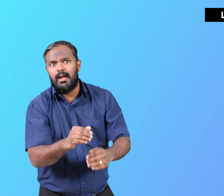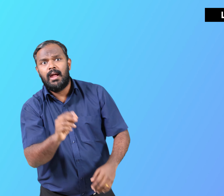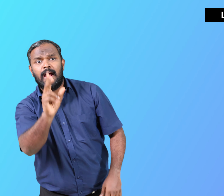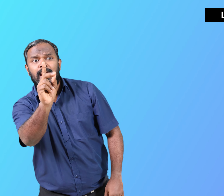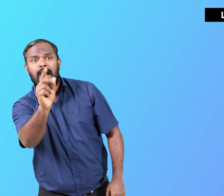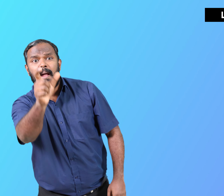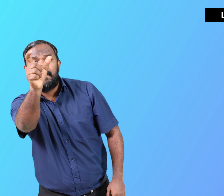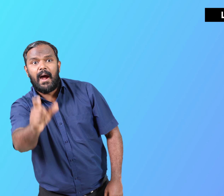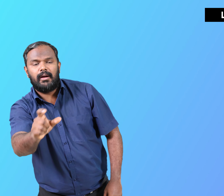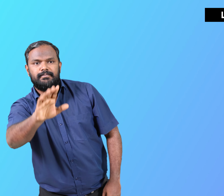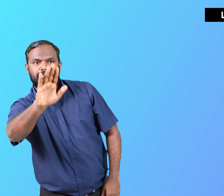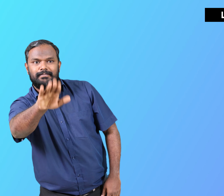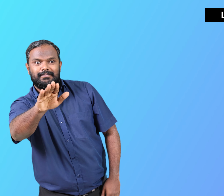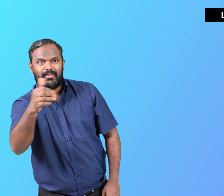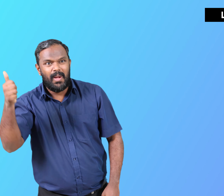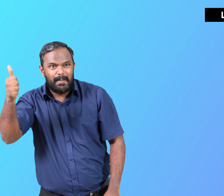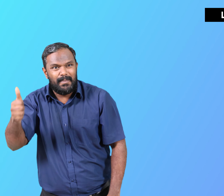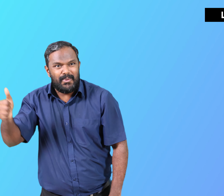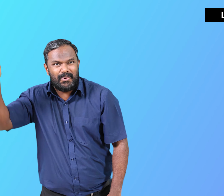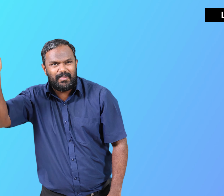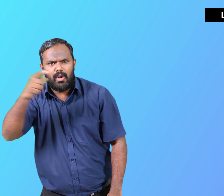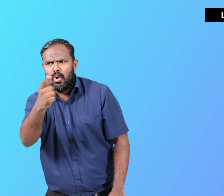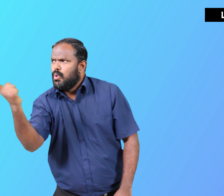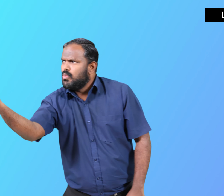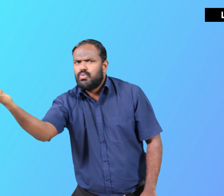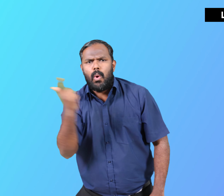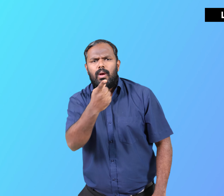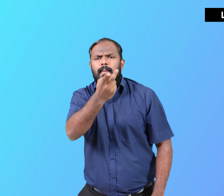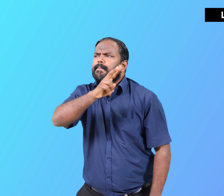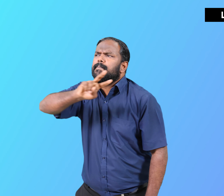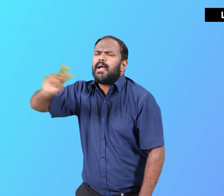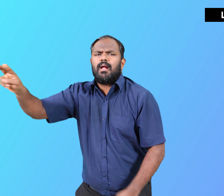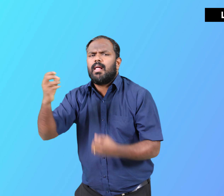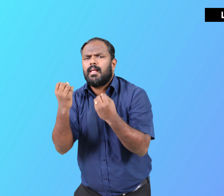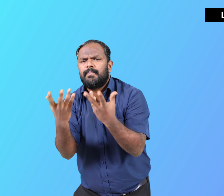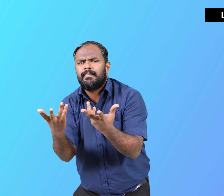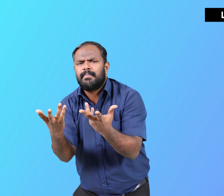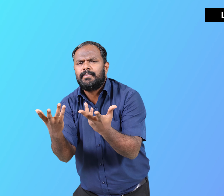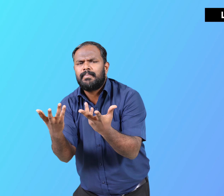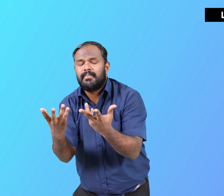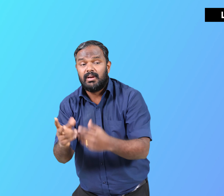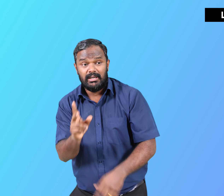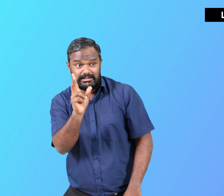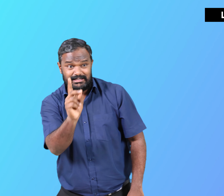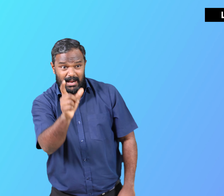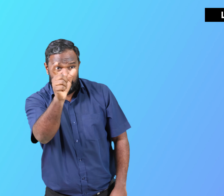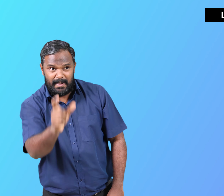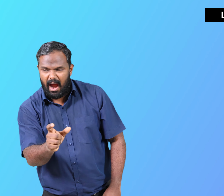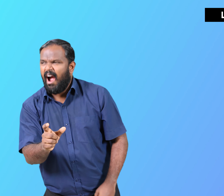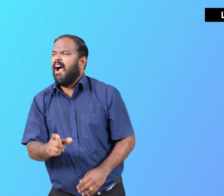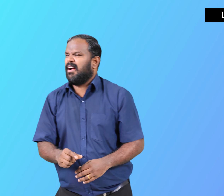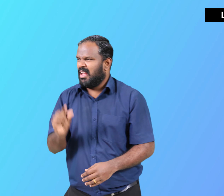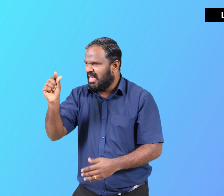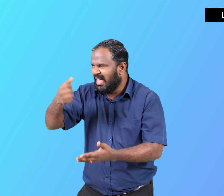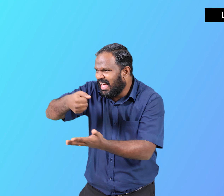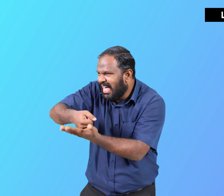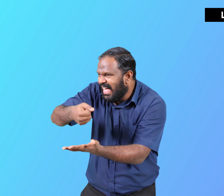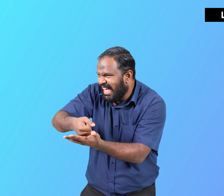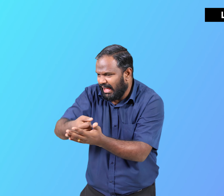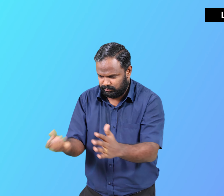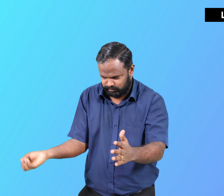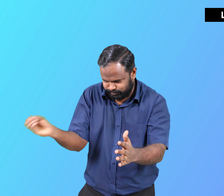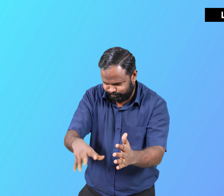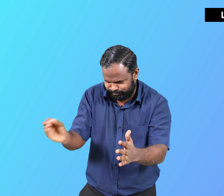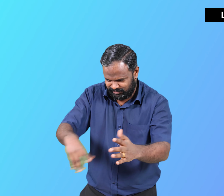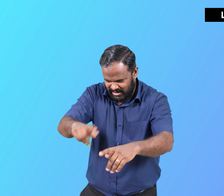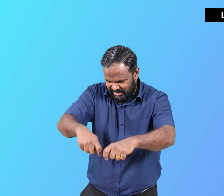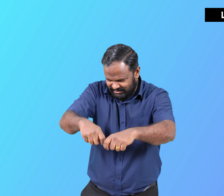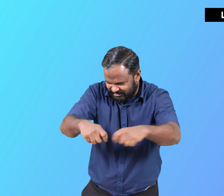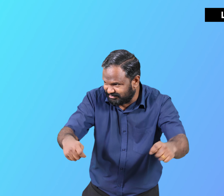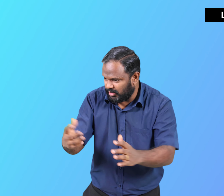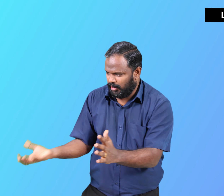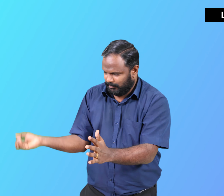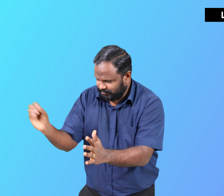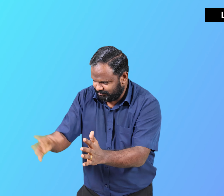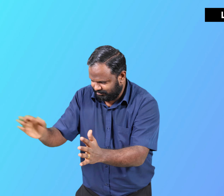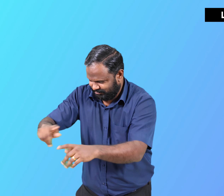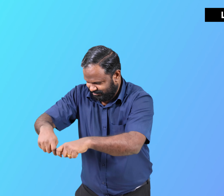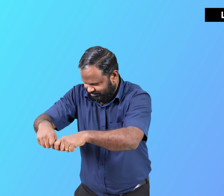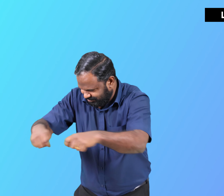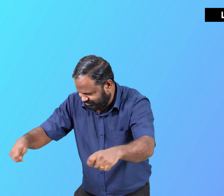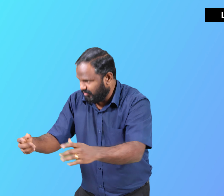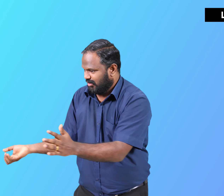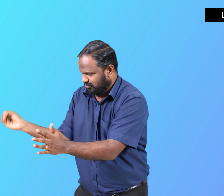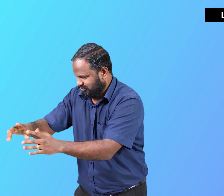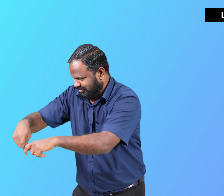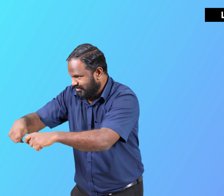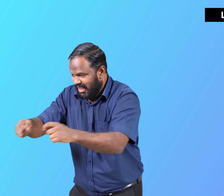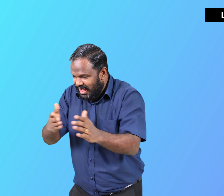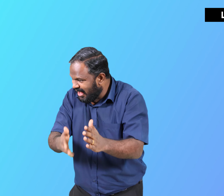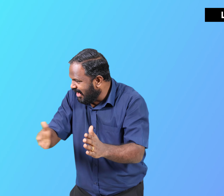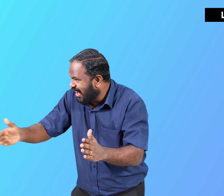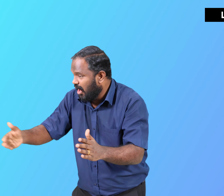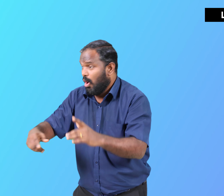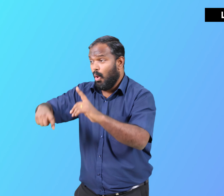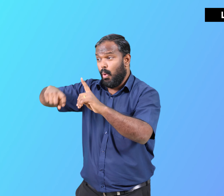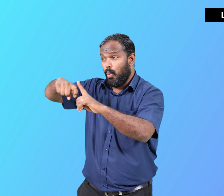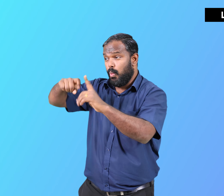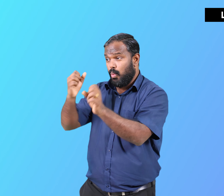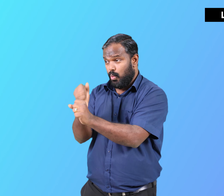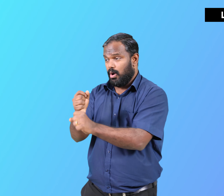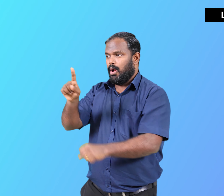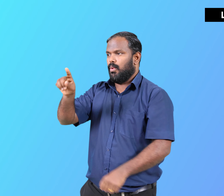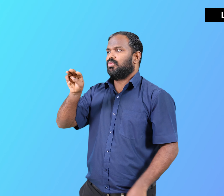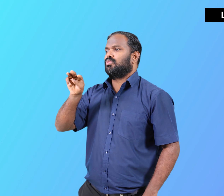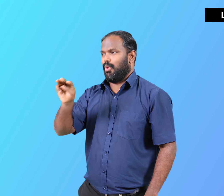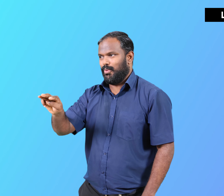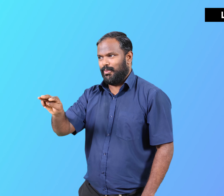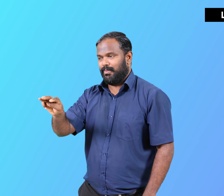“Then the manager asked another one, ‘How much do you owe my master?’ He answered, ‘I owe him 100 measures of wheat.’